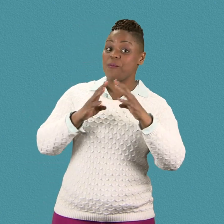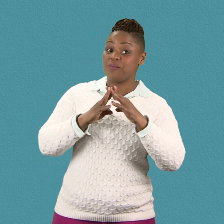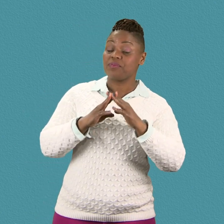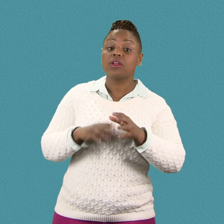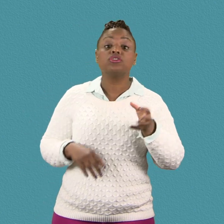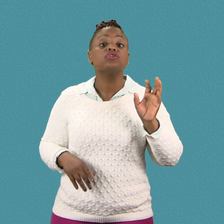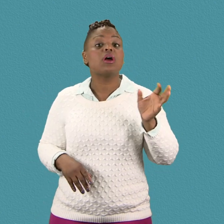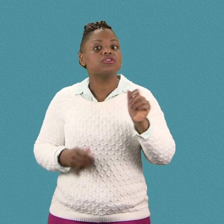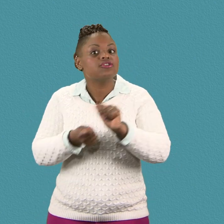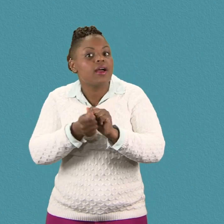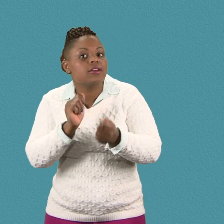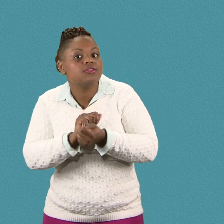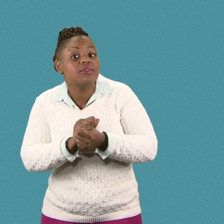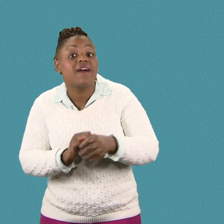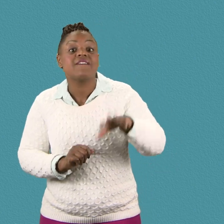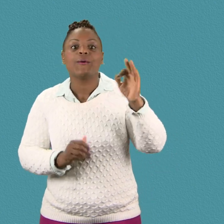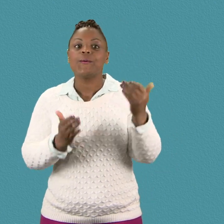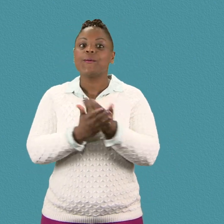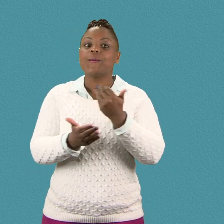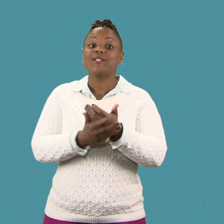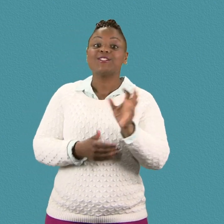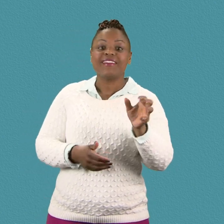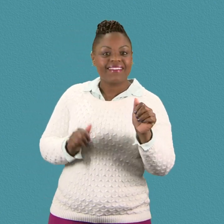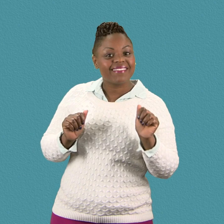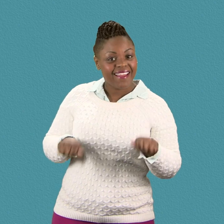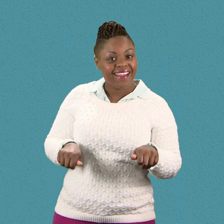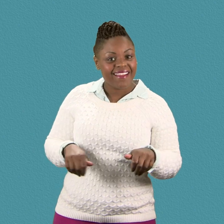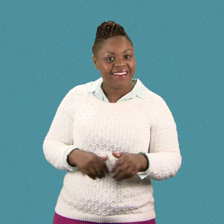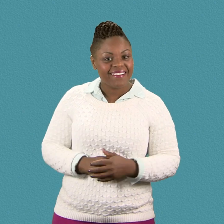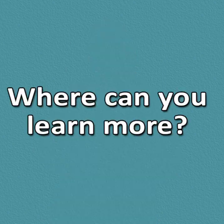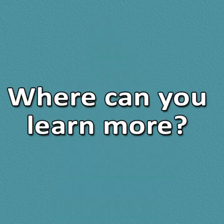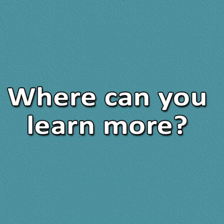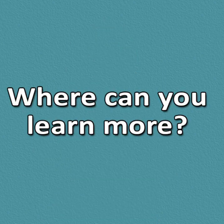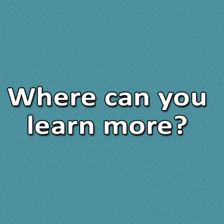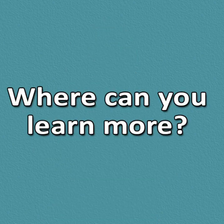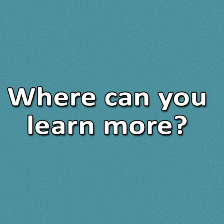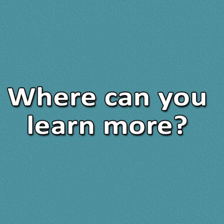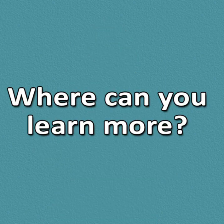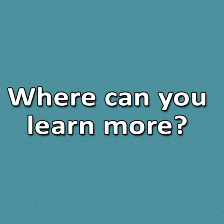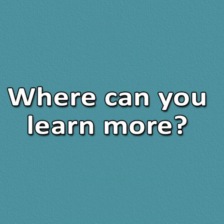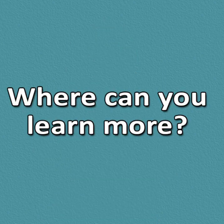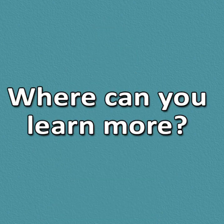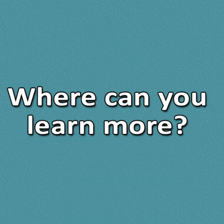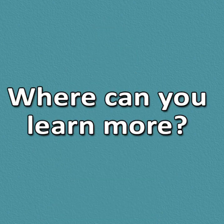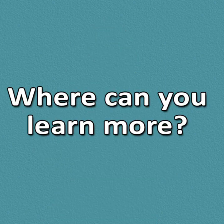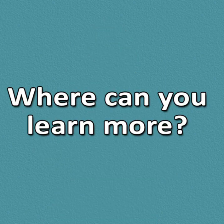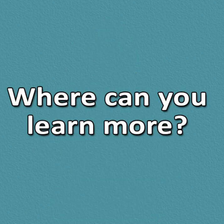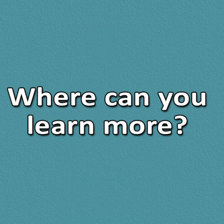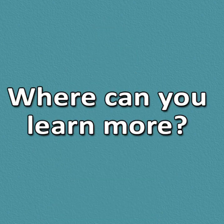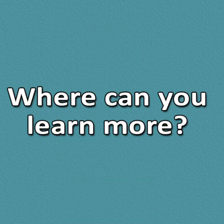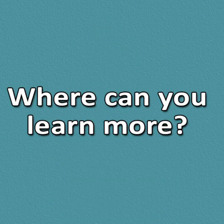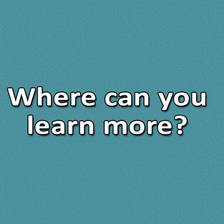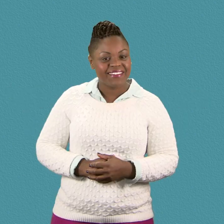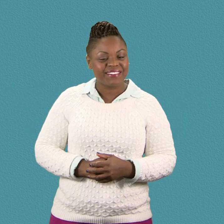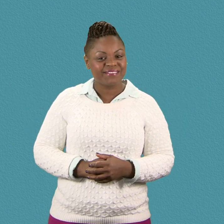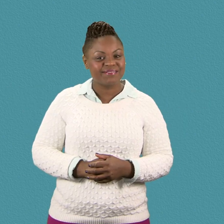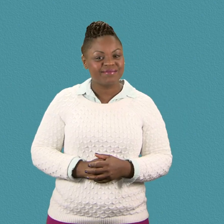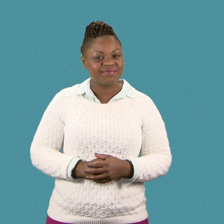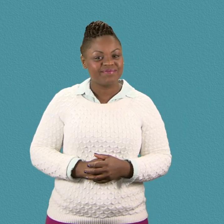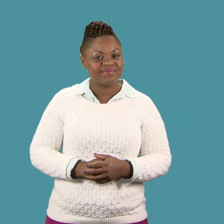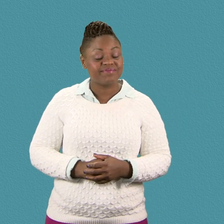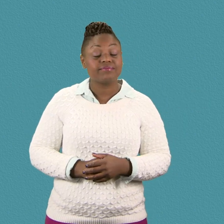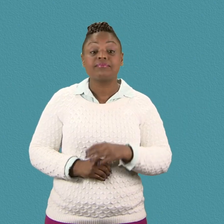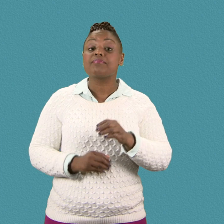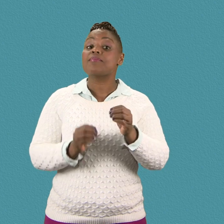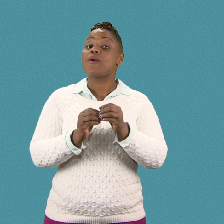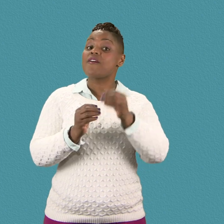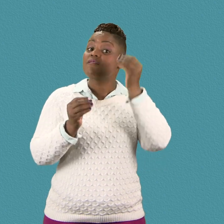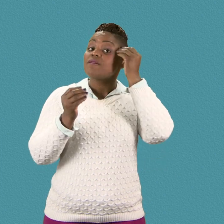their coverage area, or change channels from time to time.